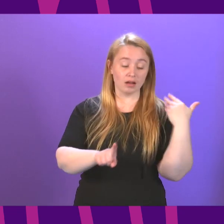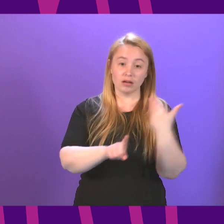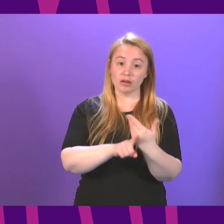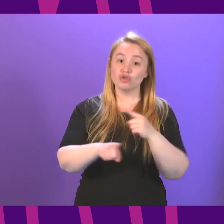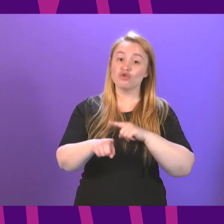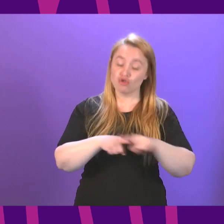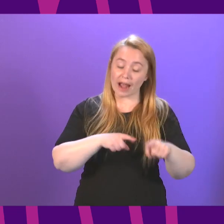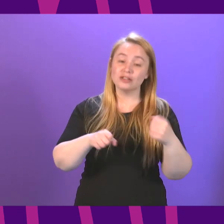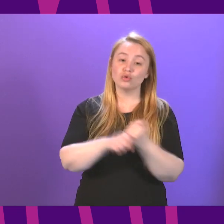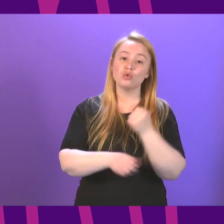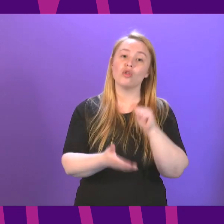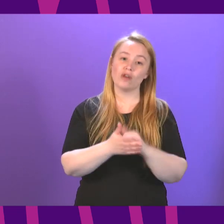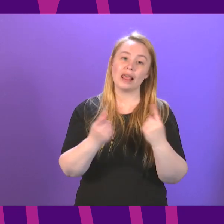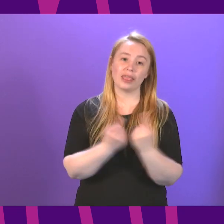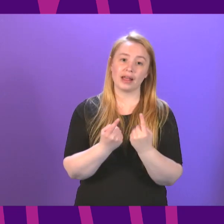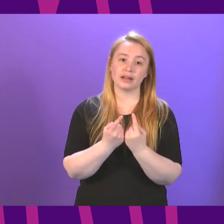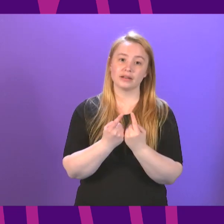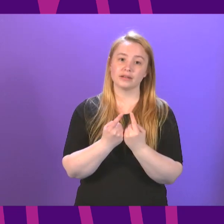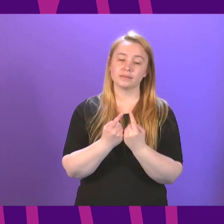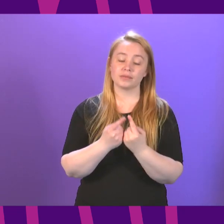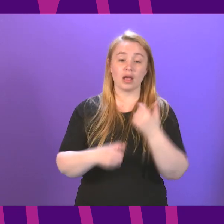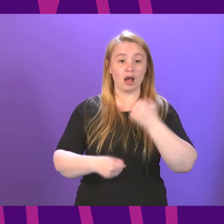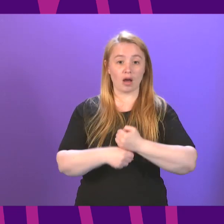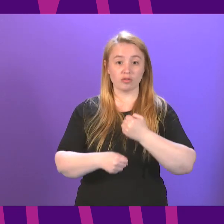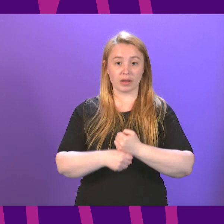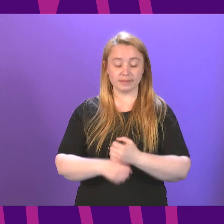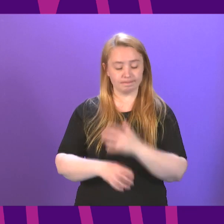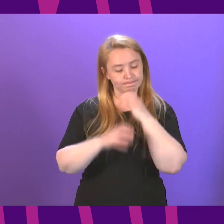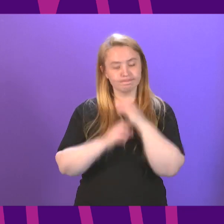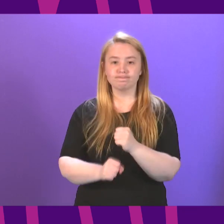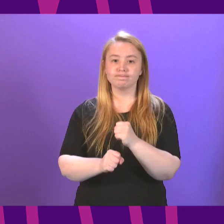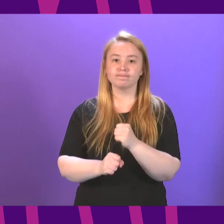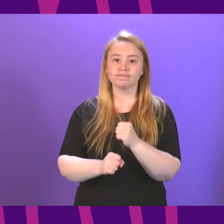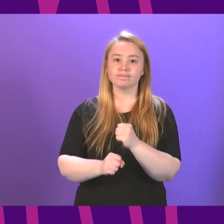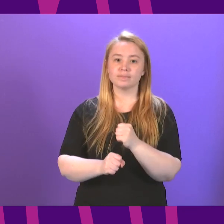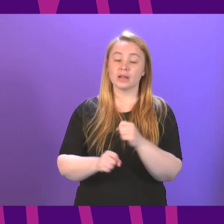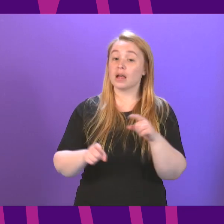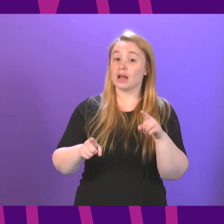the right thing. The Government was determined that—unlike what would undoubtedly have happened